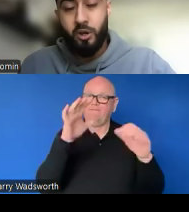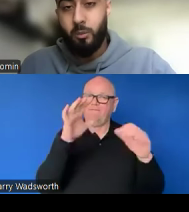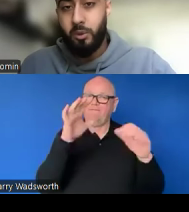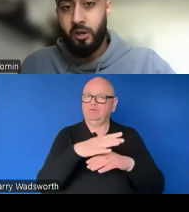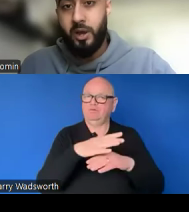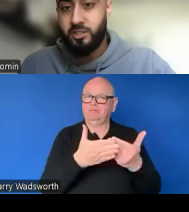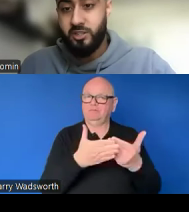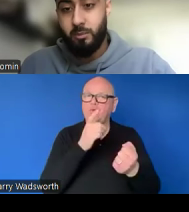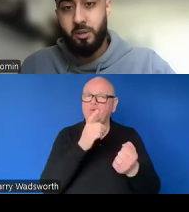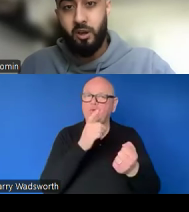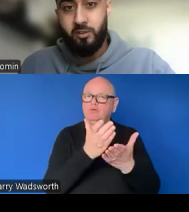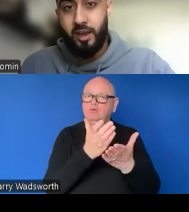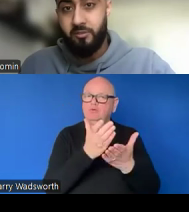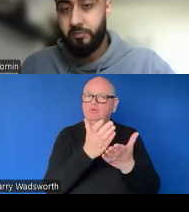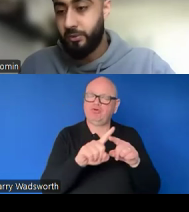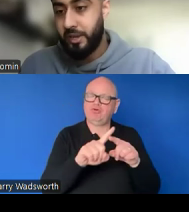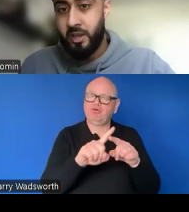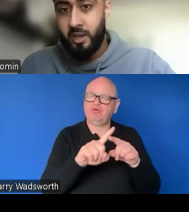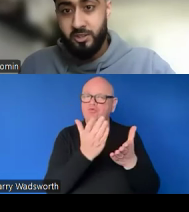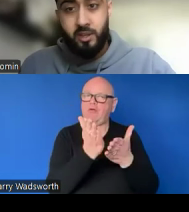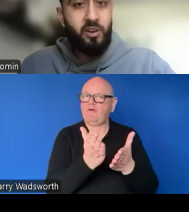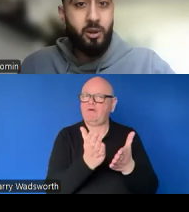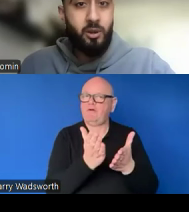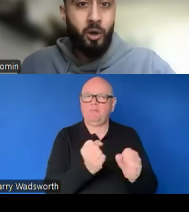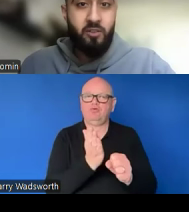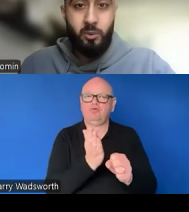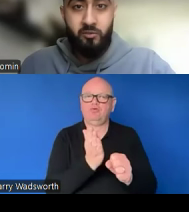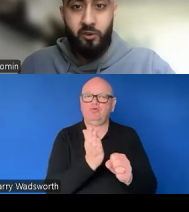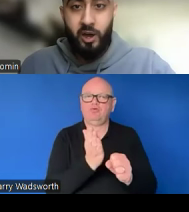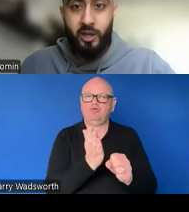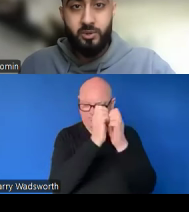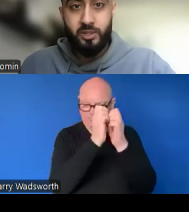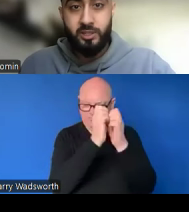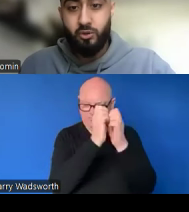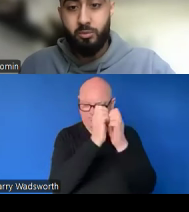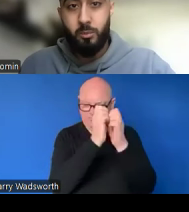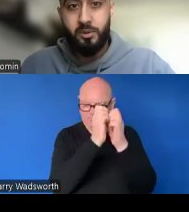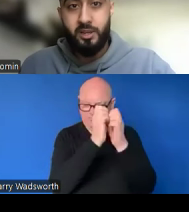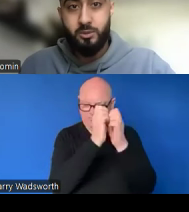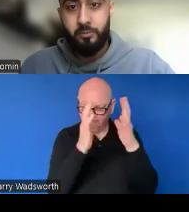a couple of questions that people often have. Okay, so thank you very much, everyone, for answering that so promptly as well.